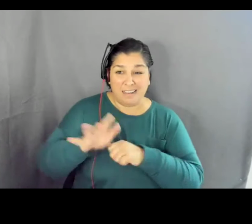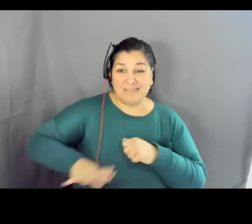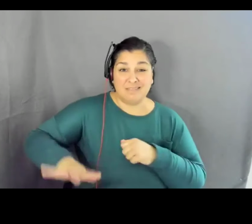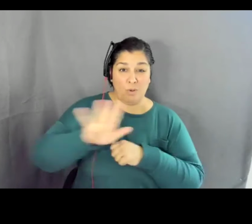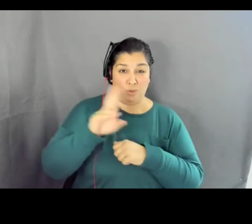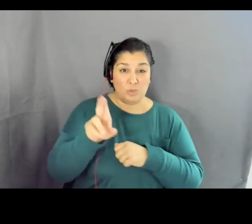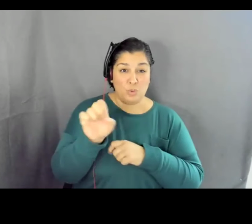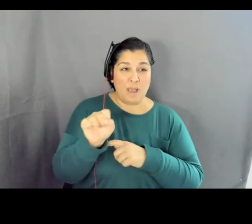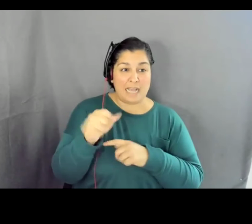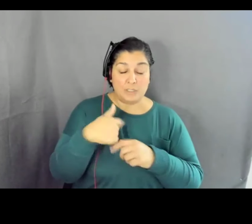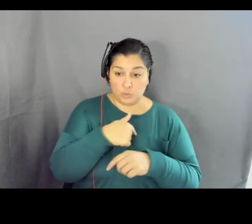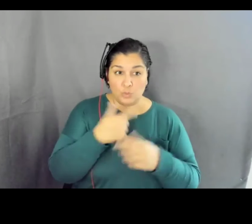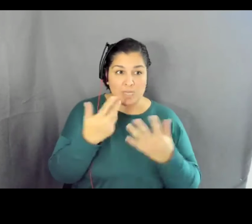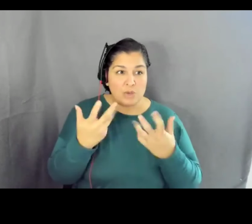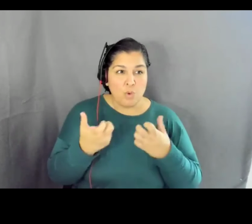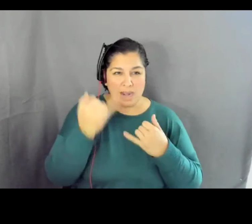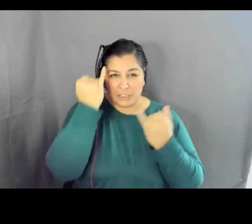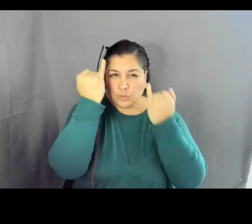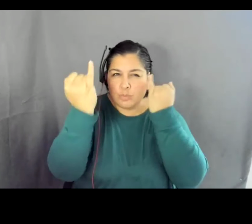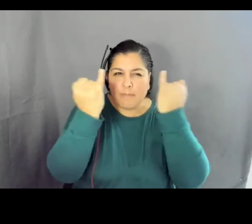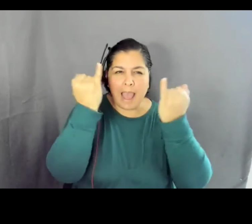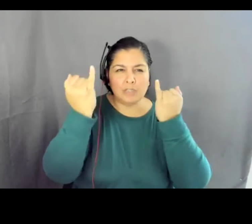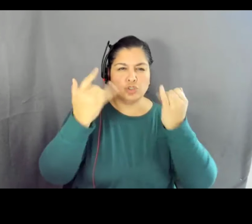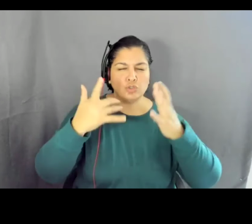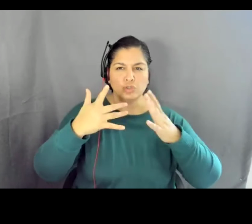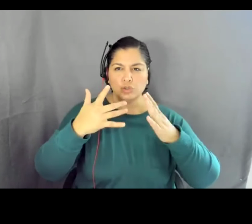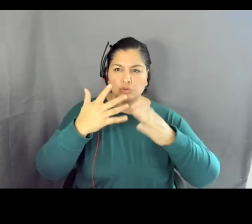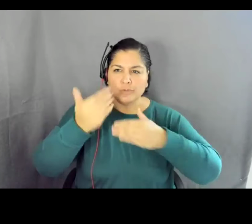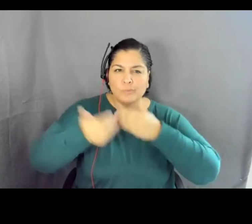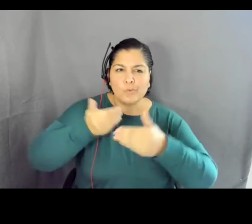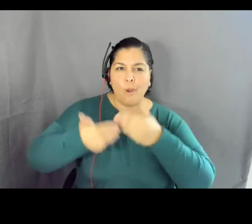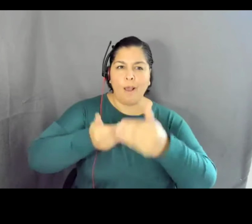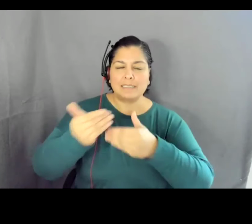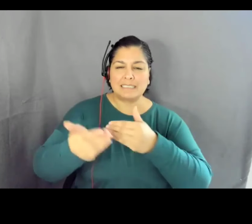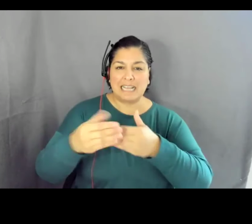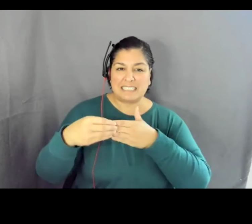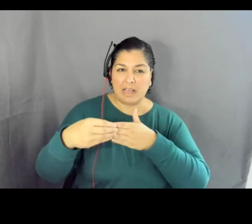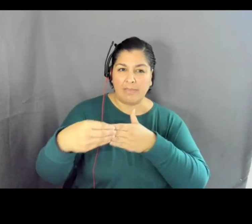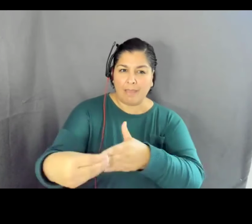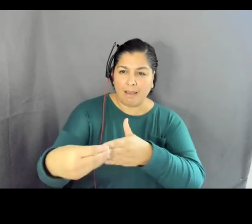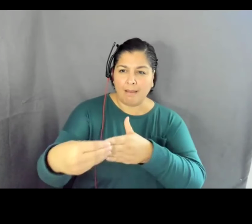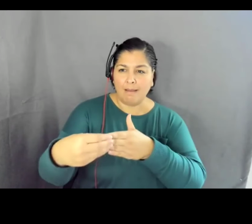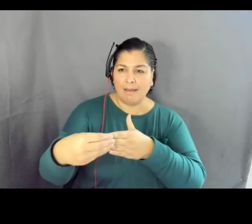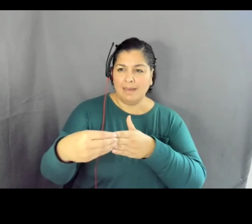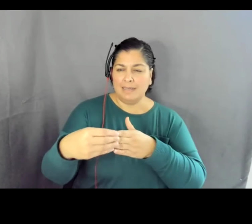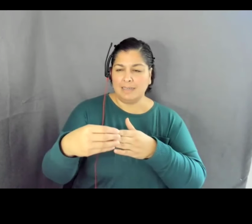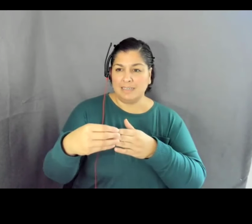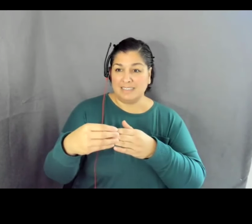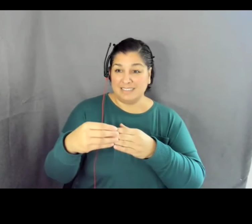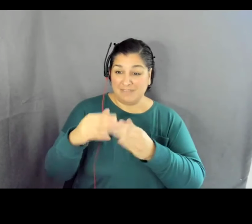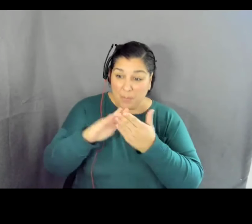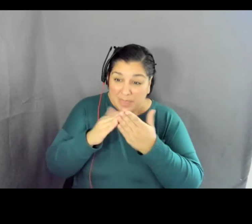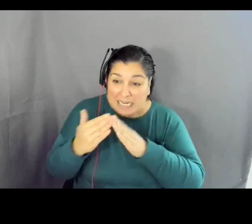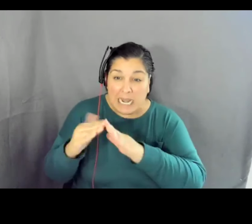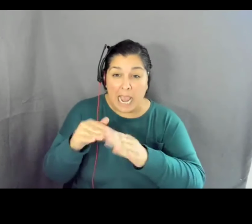imagine a process that was really led by and centered by the, the neighborhood itself and not the developers.